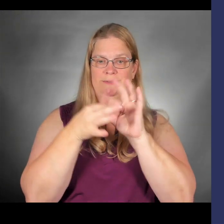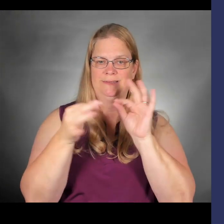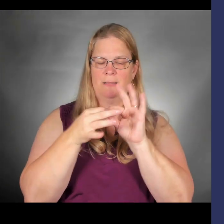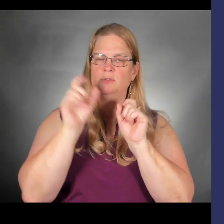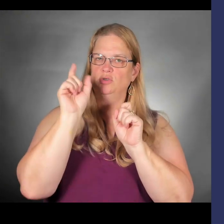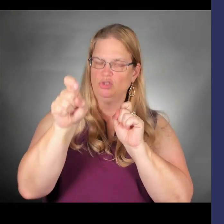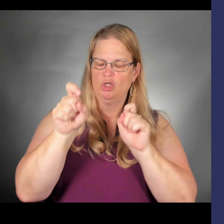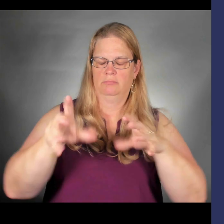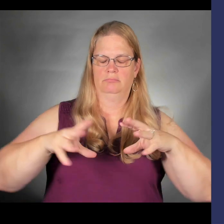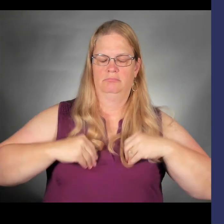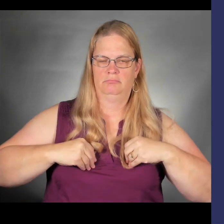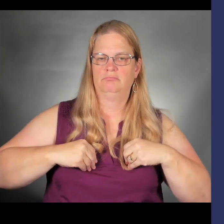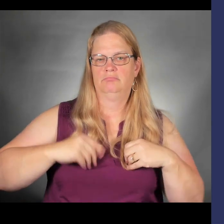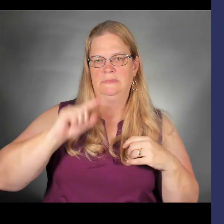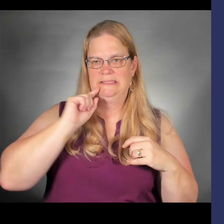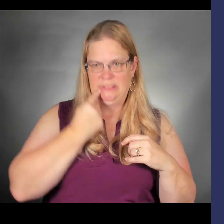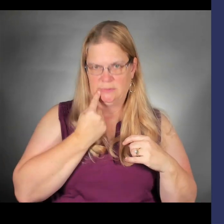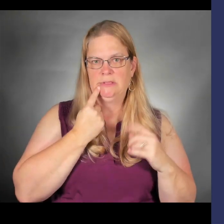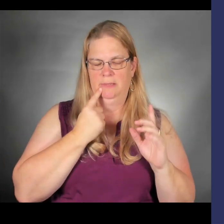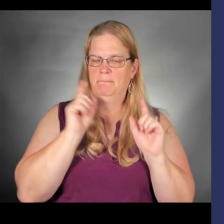All suicidal statements should be taken seriously.